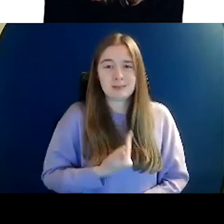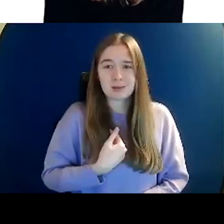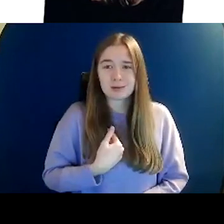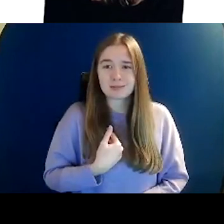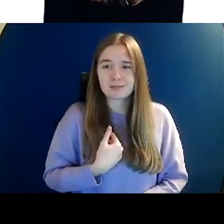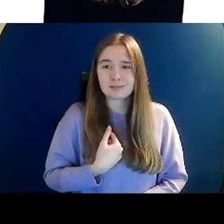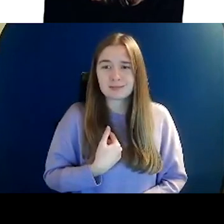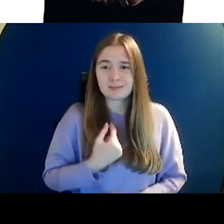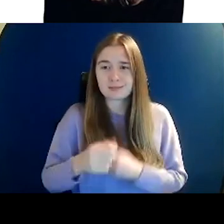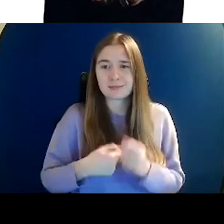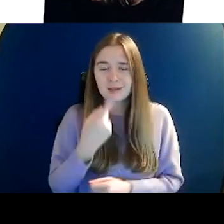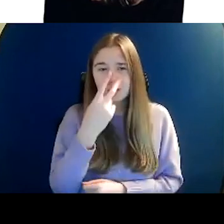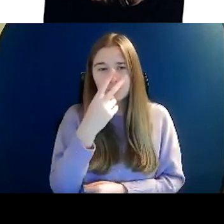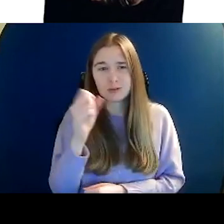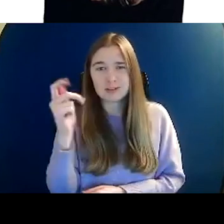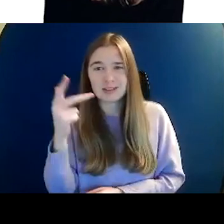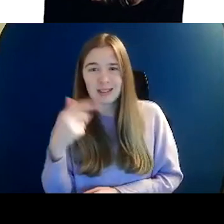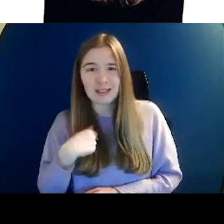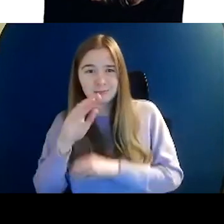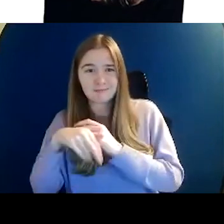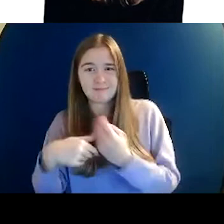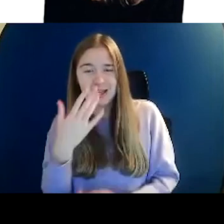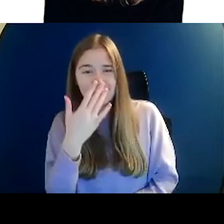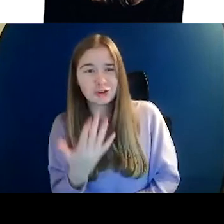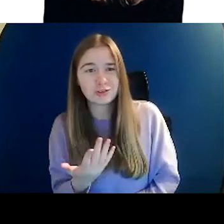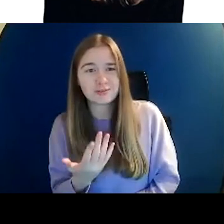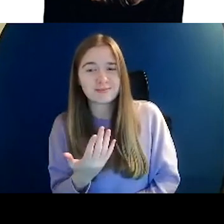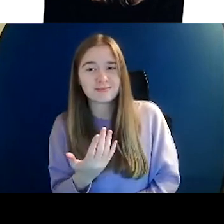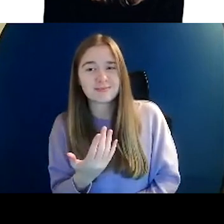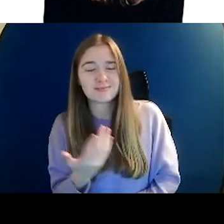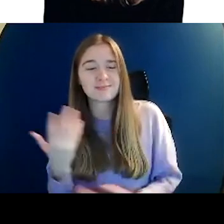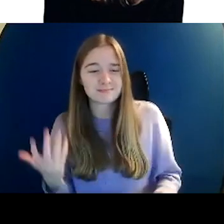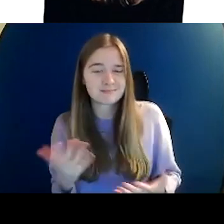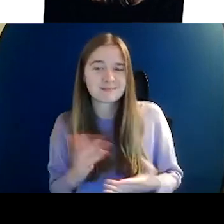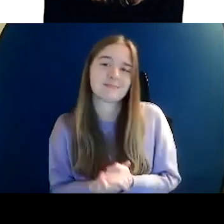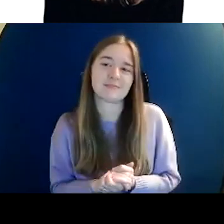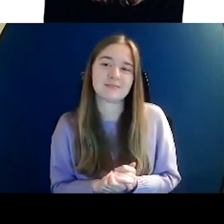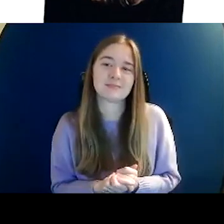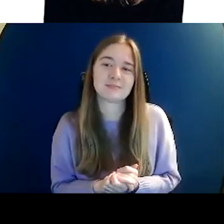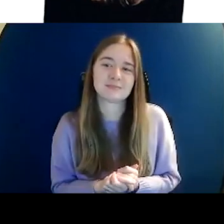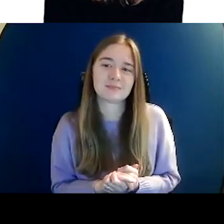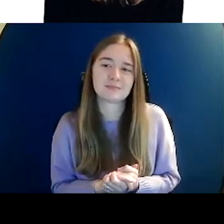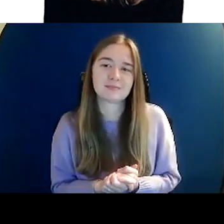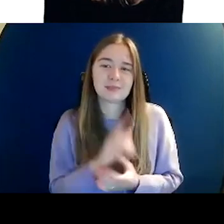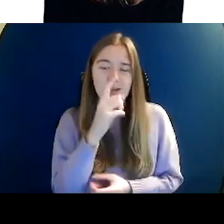during the 2008 financial crisis. It's like I can't believe there's now future generations who are having